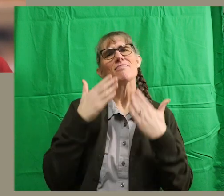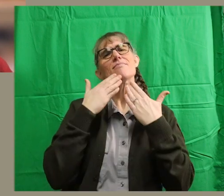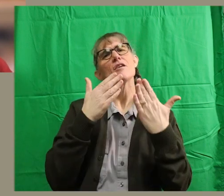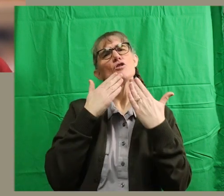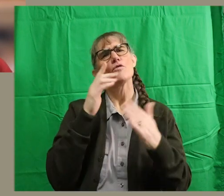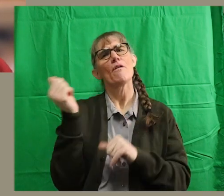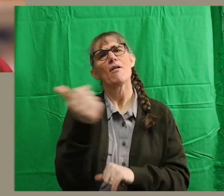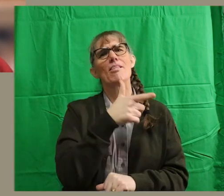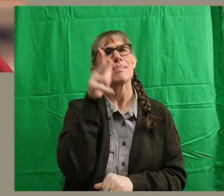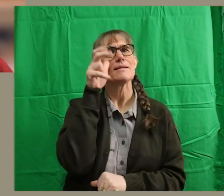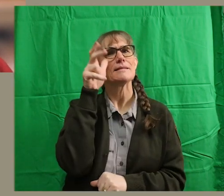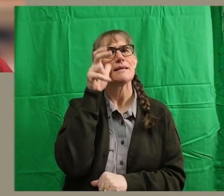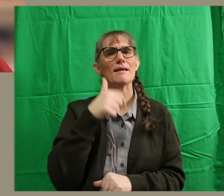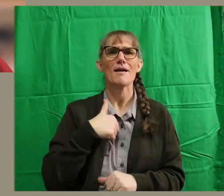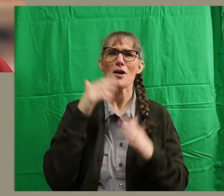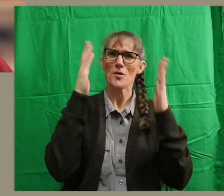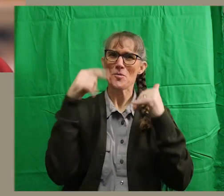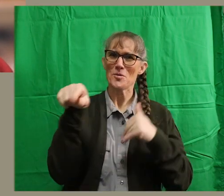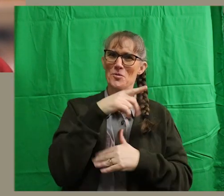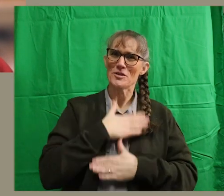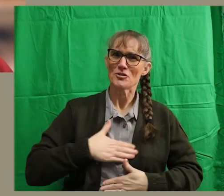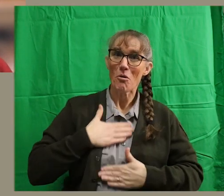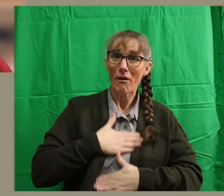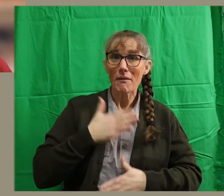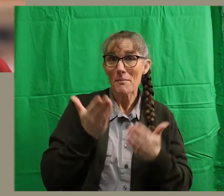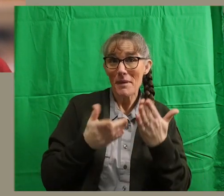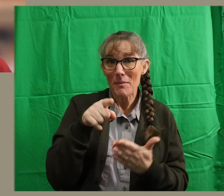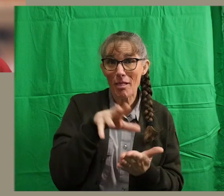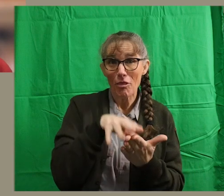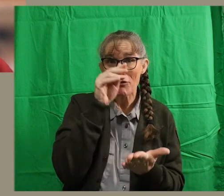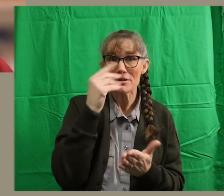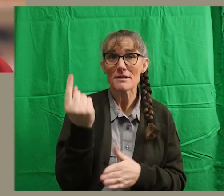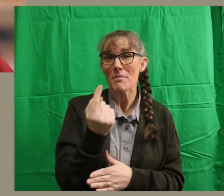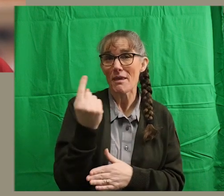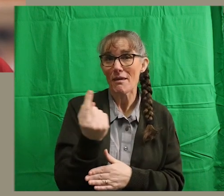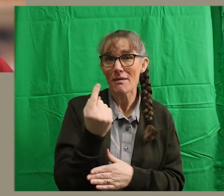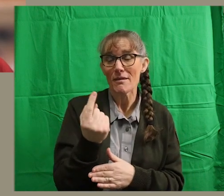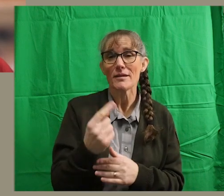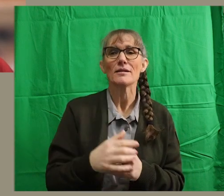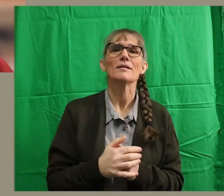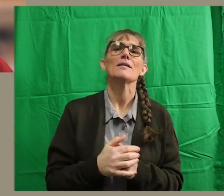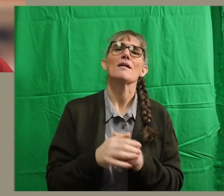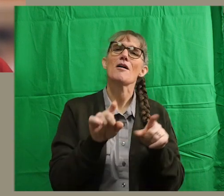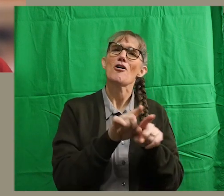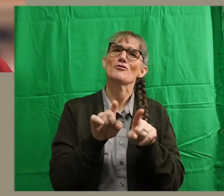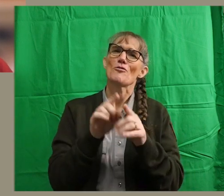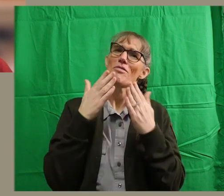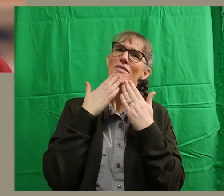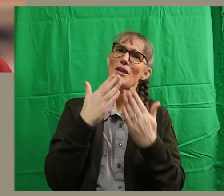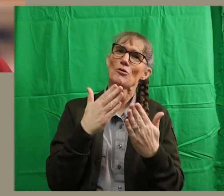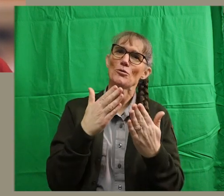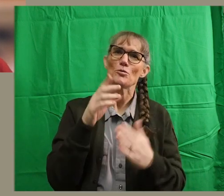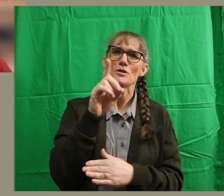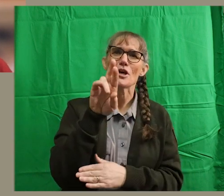for listening. I hope you enjoyed it and maybe learned something. And uh also big thank you to